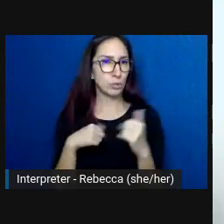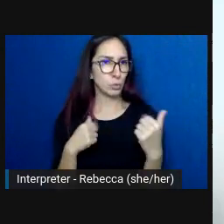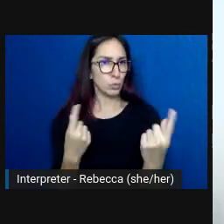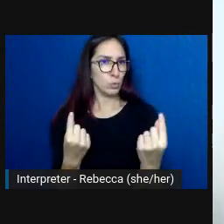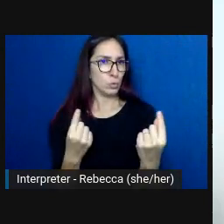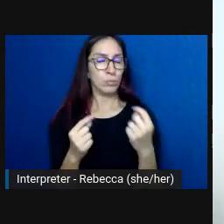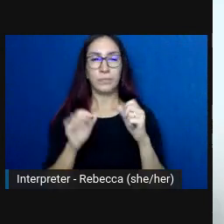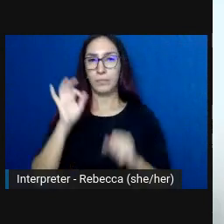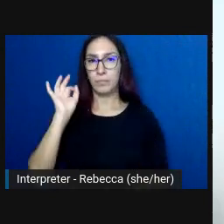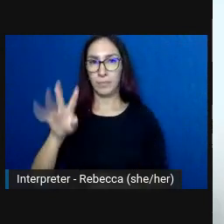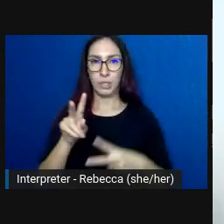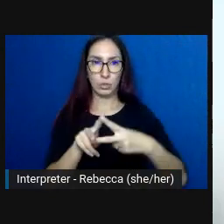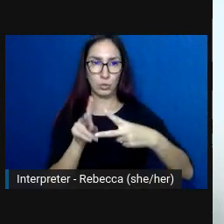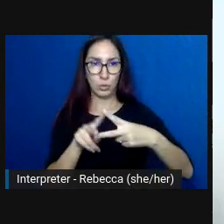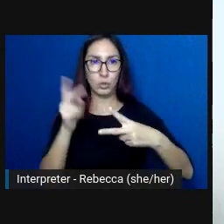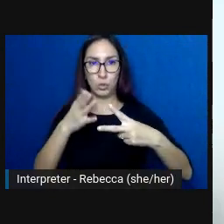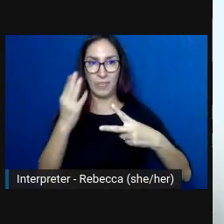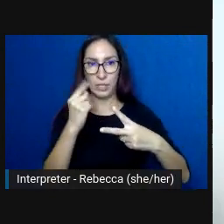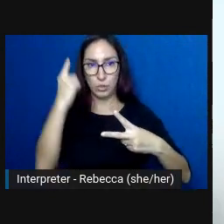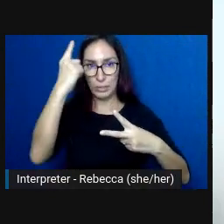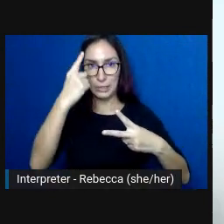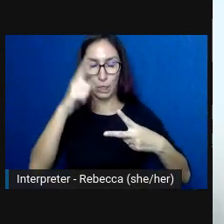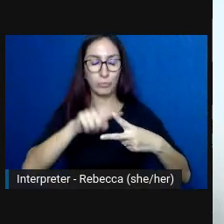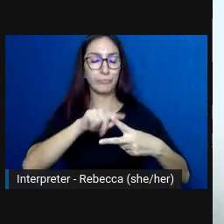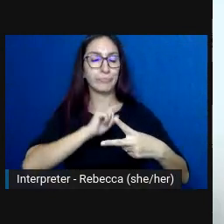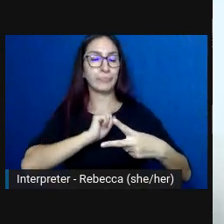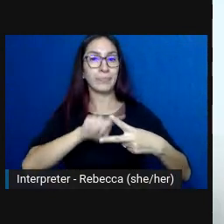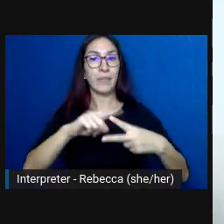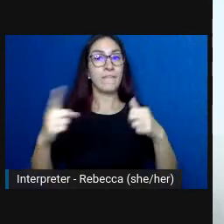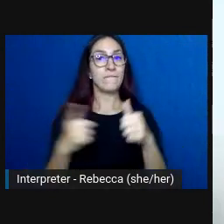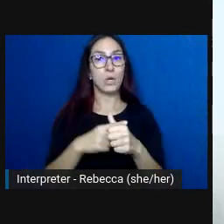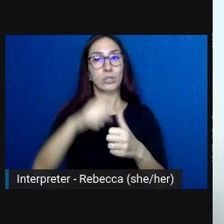First, write a short description of the image.